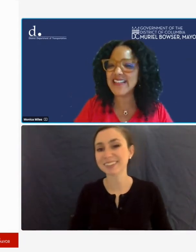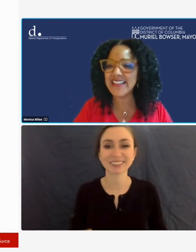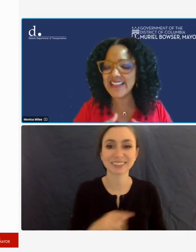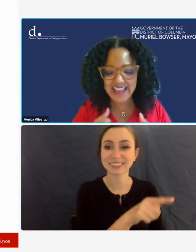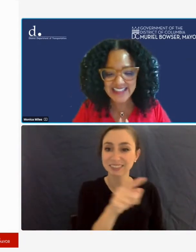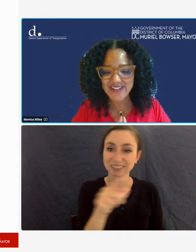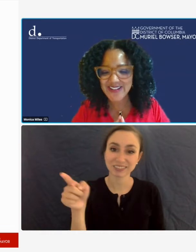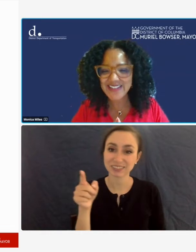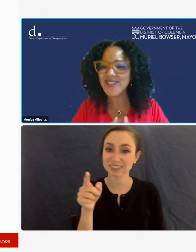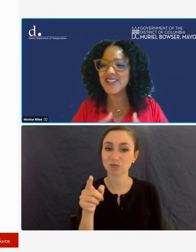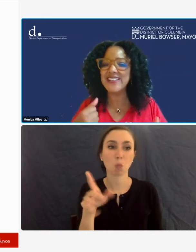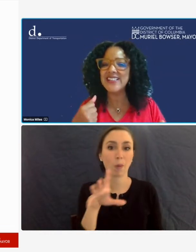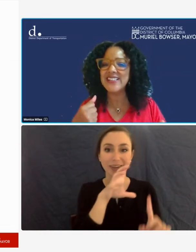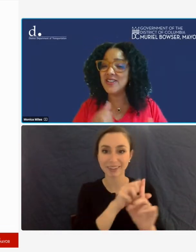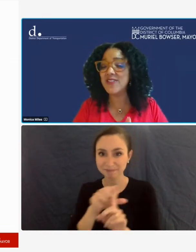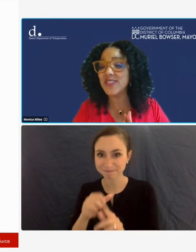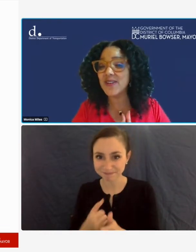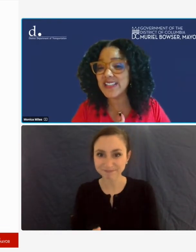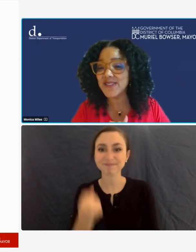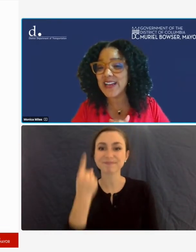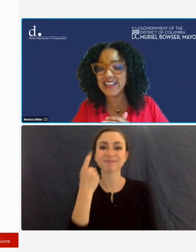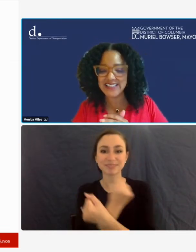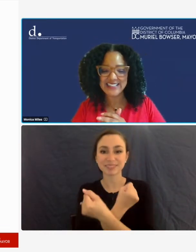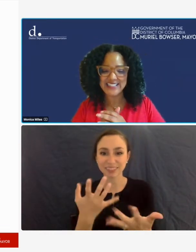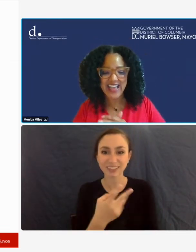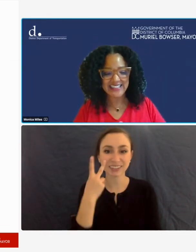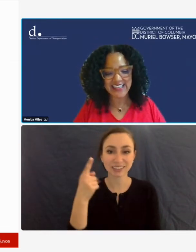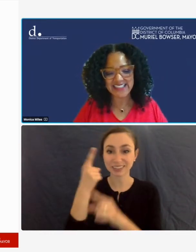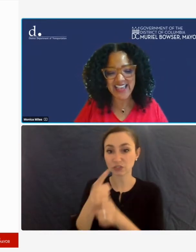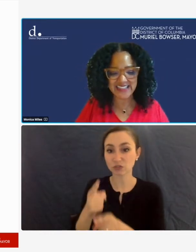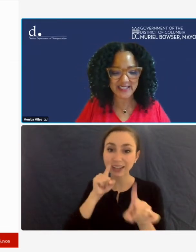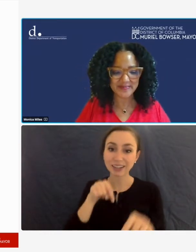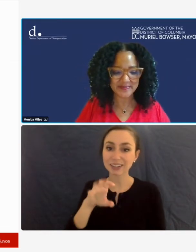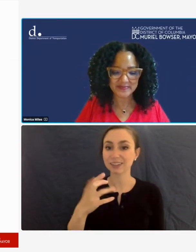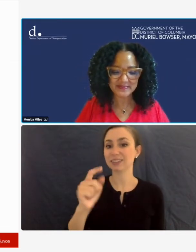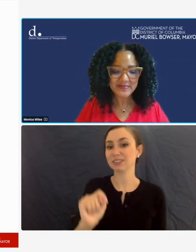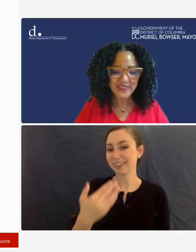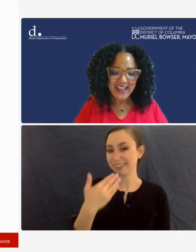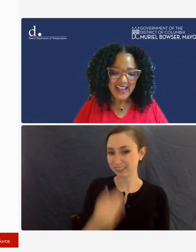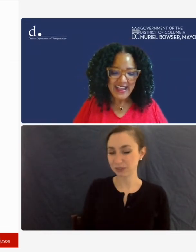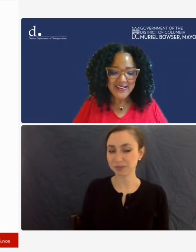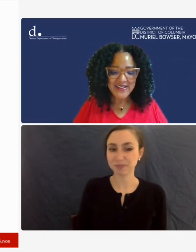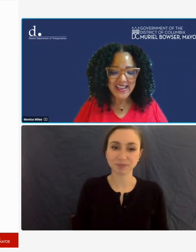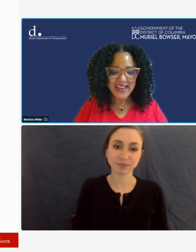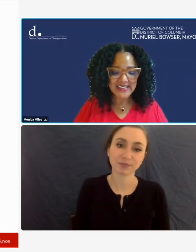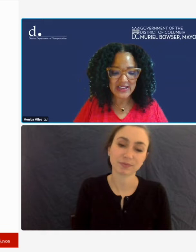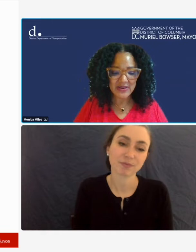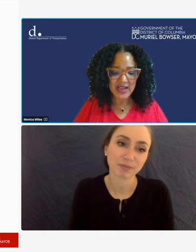catching on because you've got the i see the right answers in the chat so that's excellent okay so um